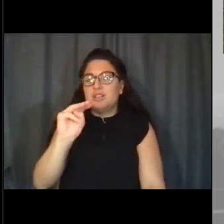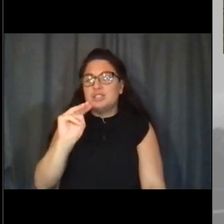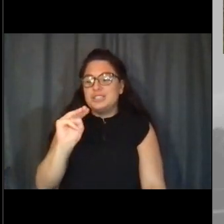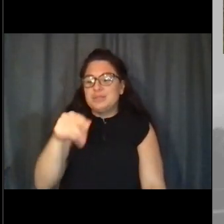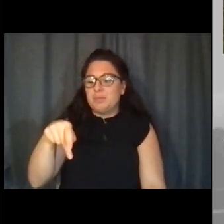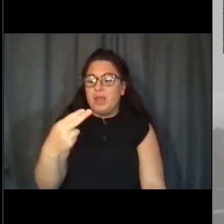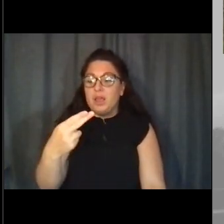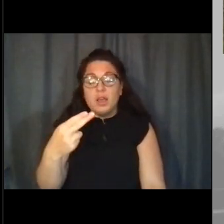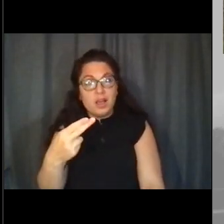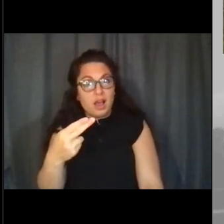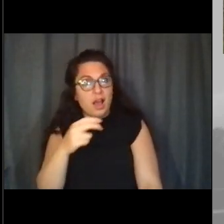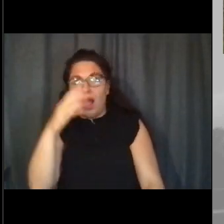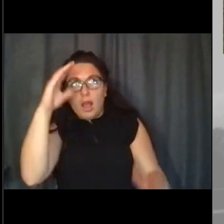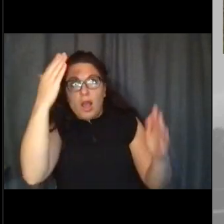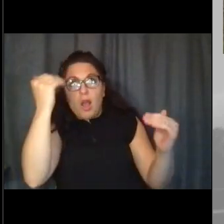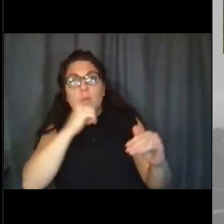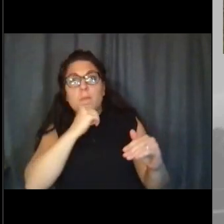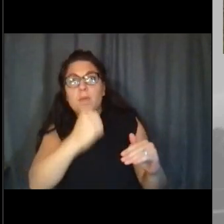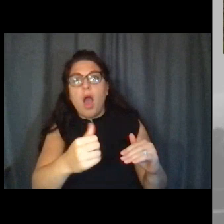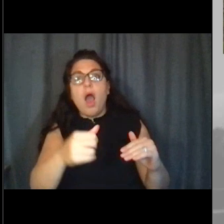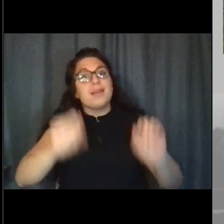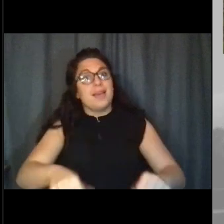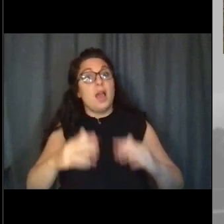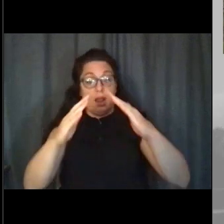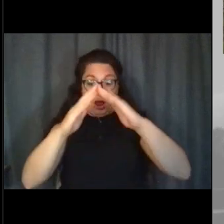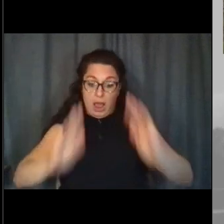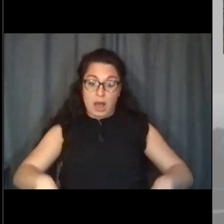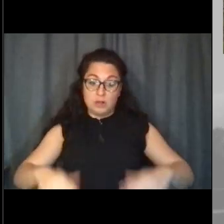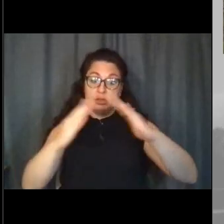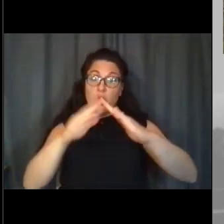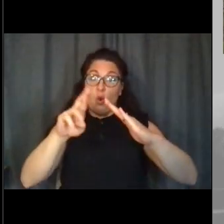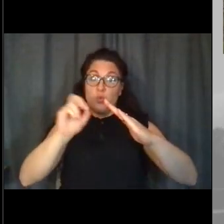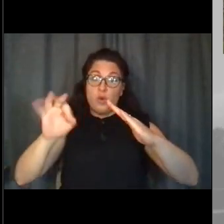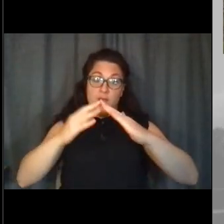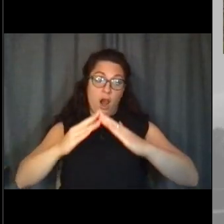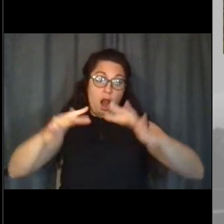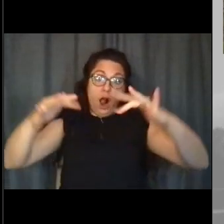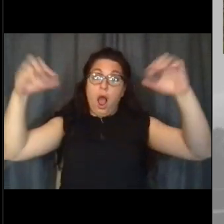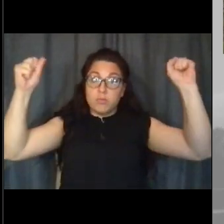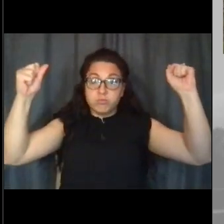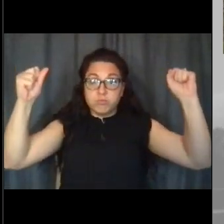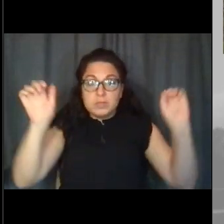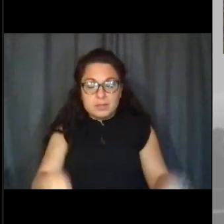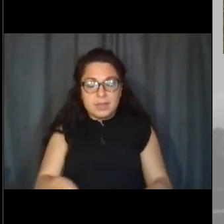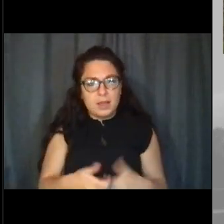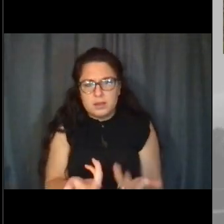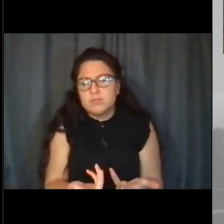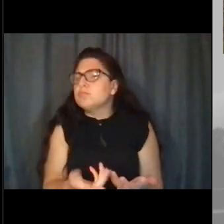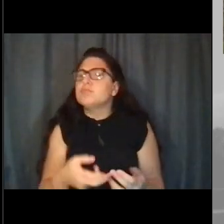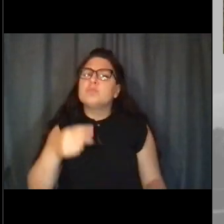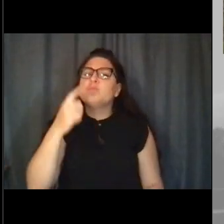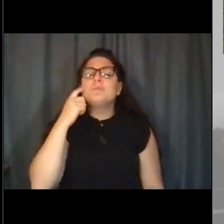but that can actually rip roofs off. Like you see in that graphic there. So what are you guys saying? What's the highest wind speed you think you've experienced?